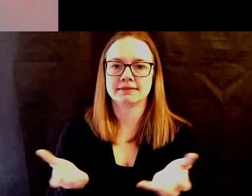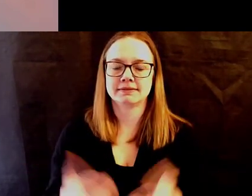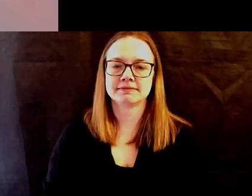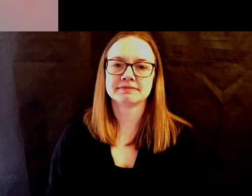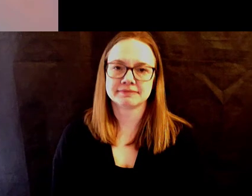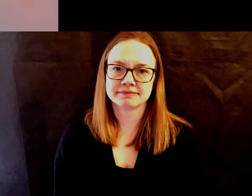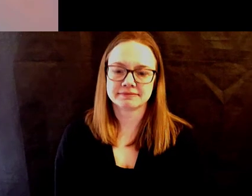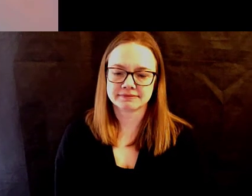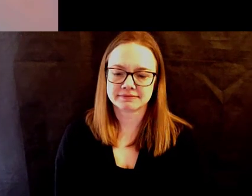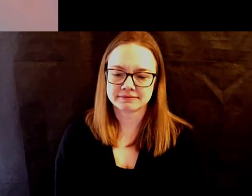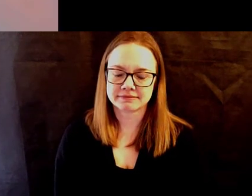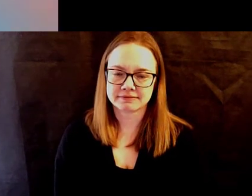Absolutely.